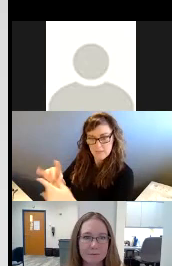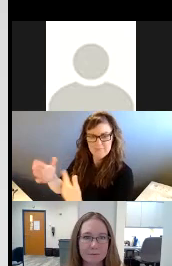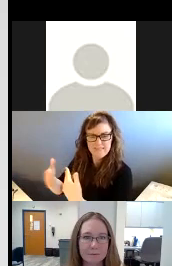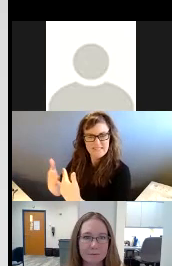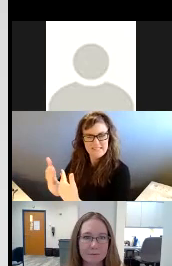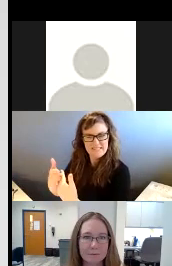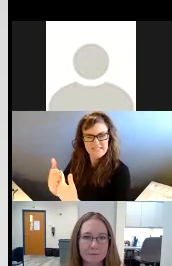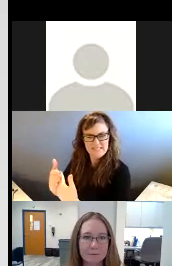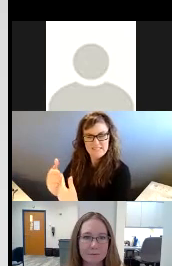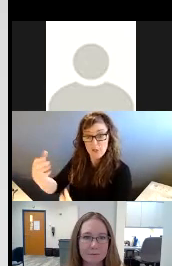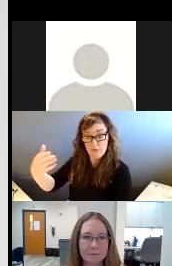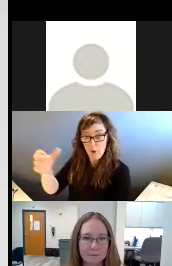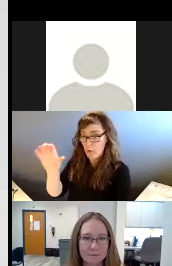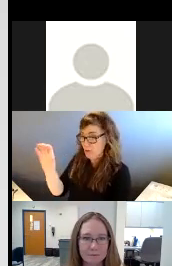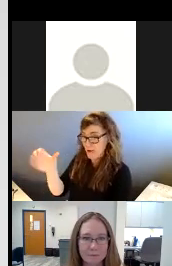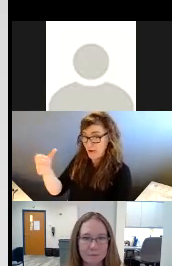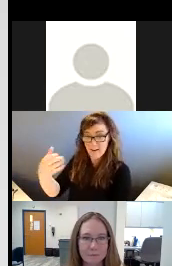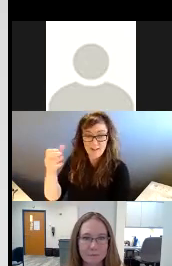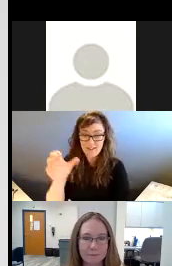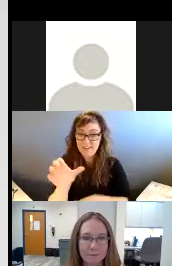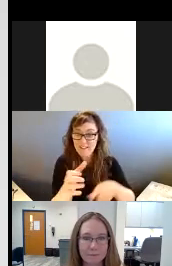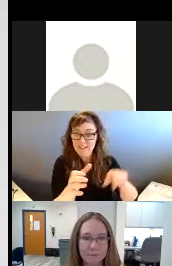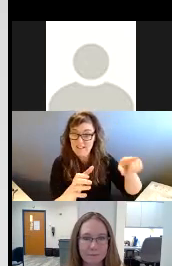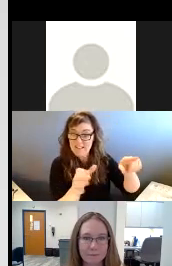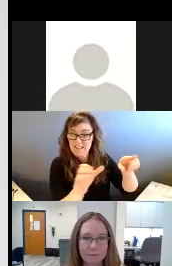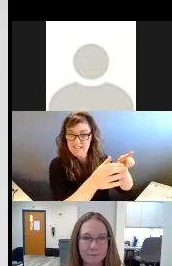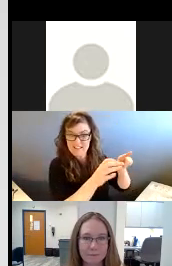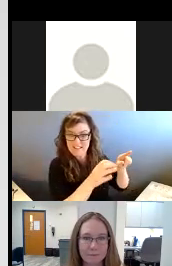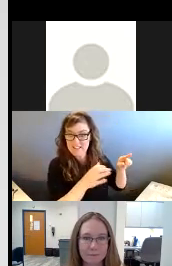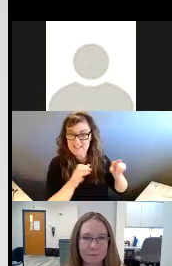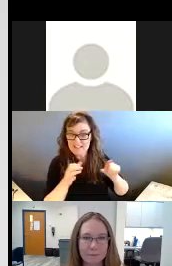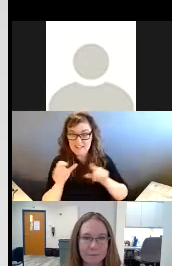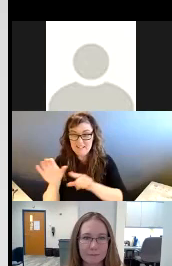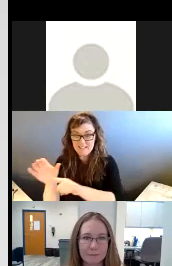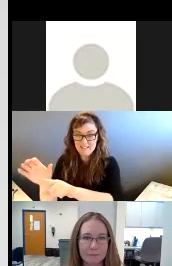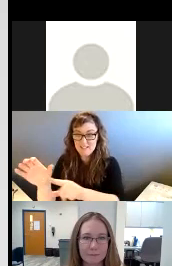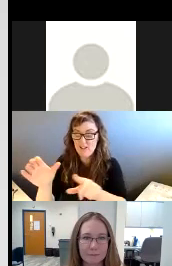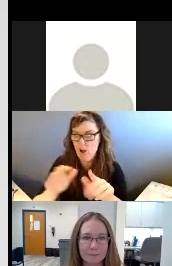AND WE GATHER MEASUREMENTS. IT'S REALLY FAST. IT'S REALLY BEEN EFFICIENT FOR THEM.